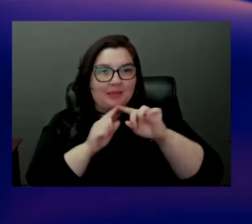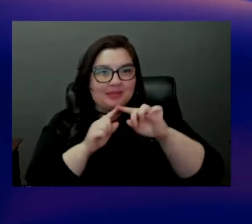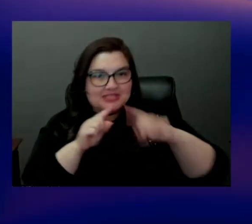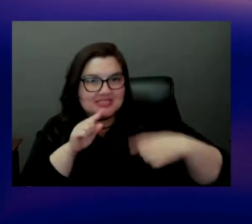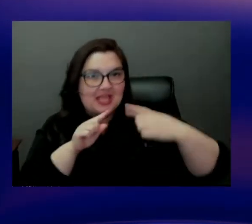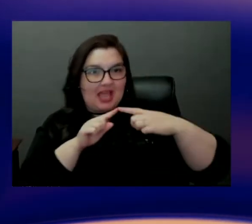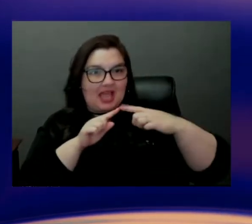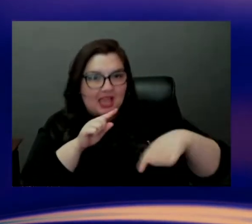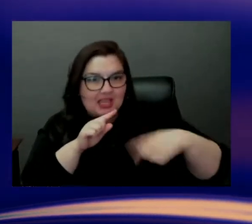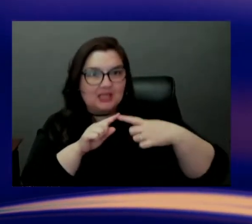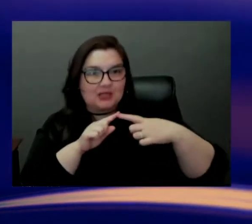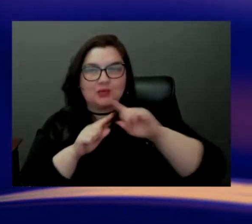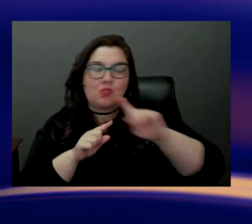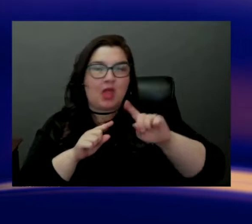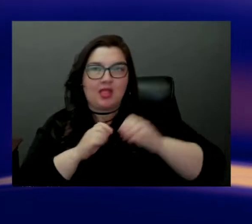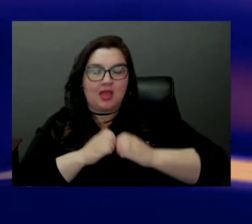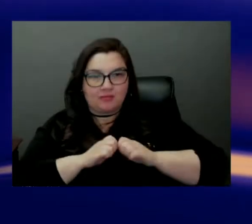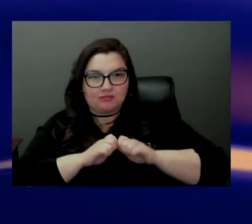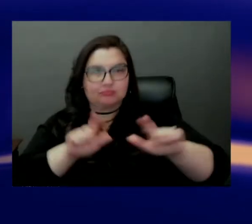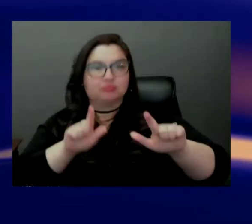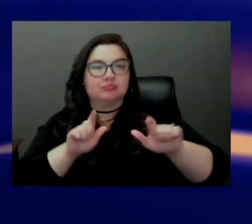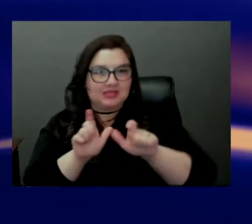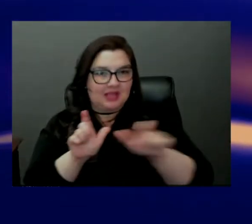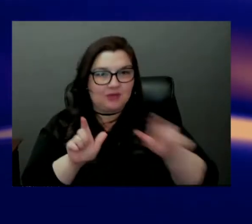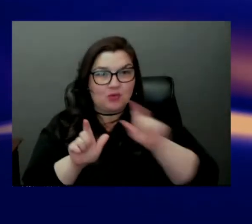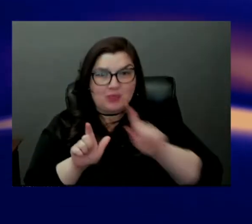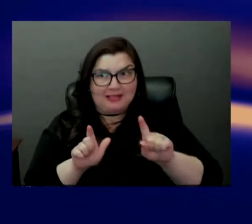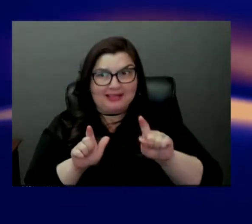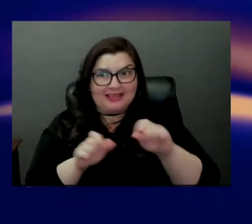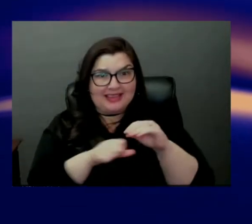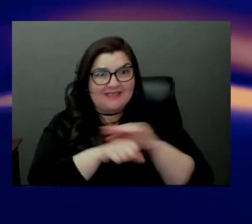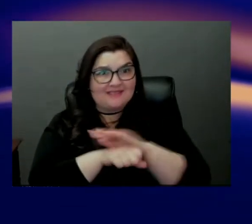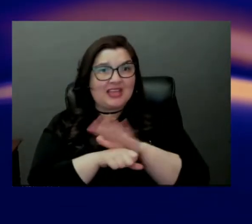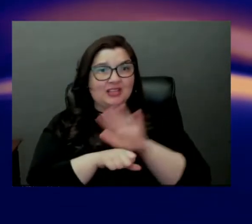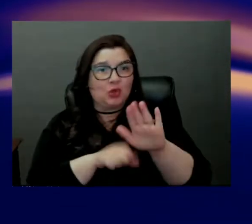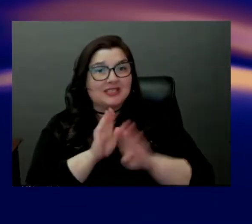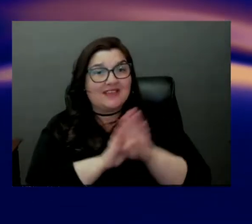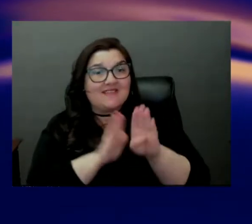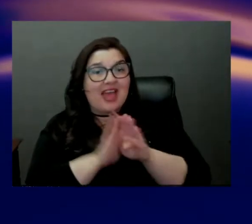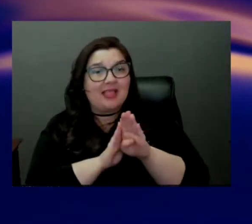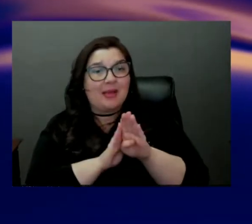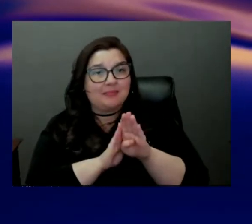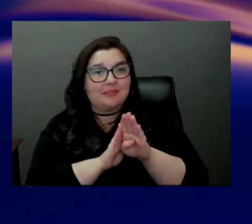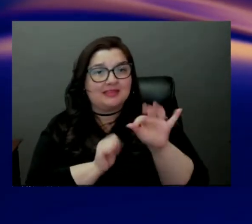for your production apps. It's also affecting your development life cycle. Yeah, and it's an interesting thing that we do.